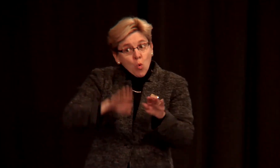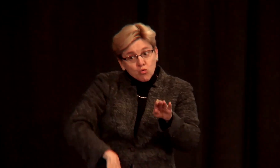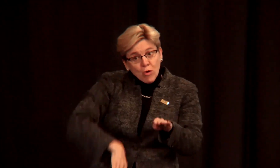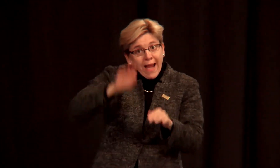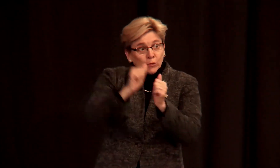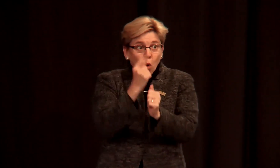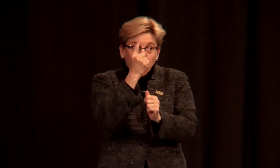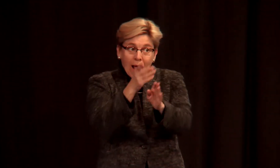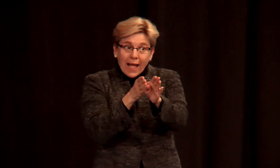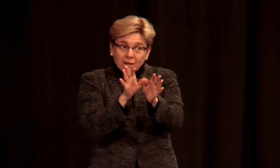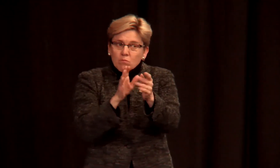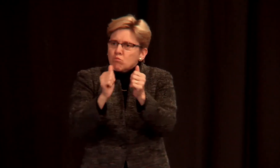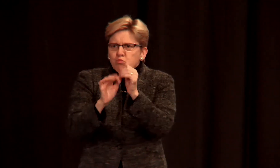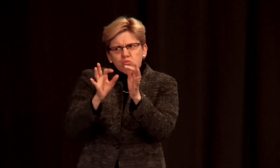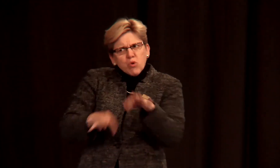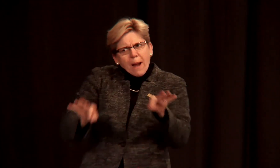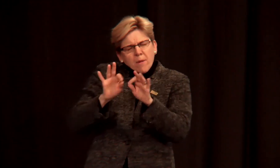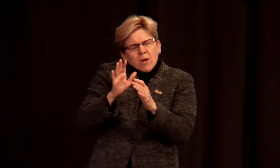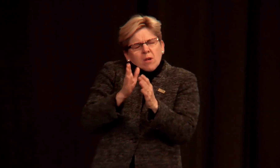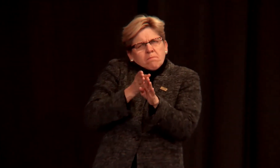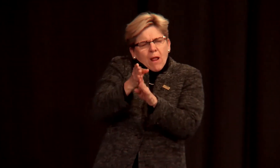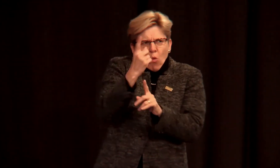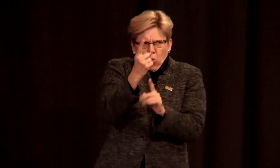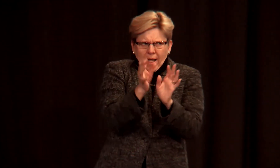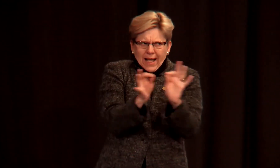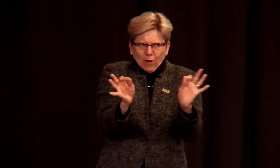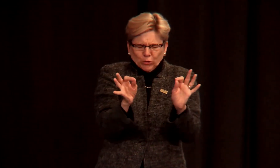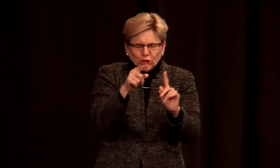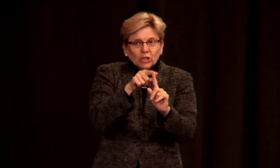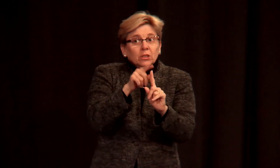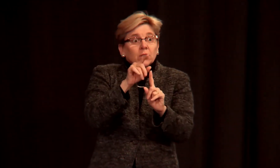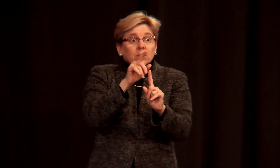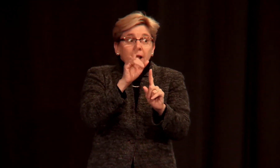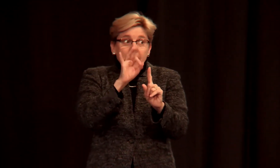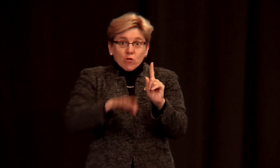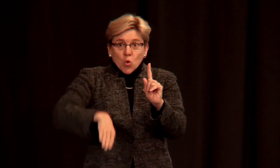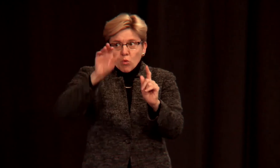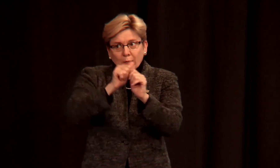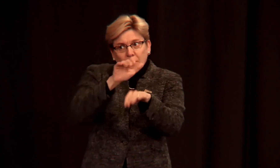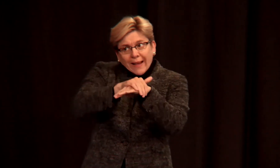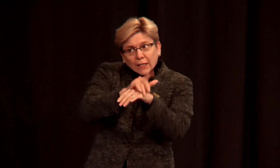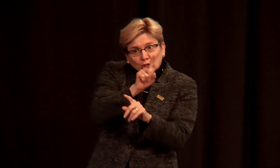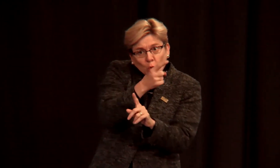You will find out later that hearing people's brains, especially those who are raised with just one language,